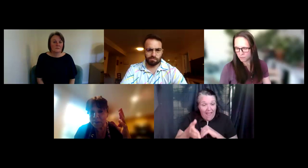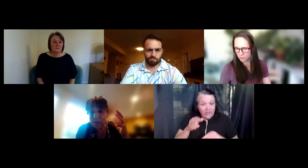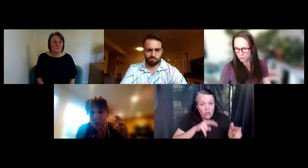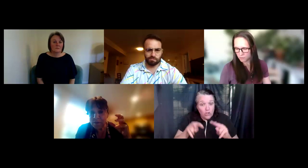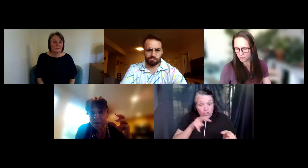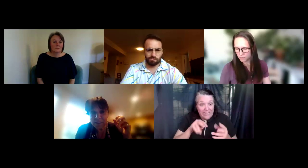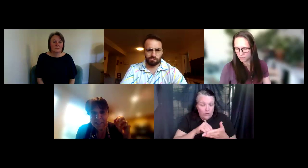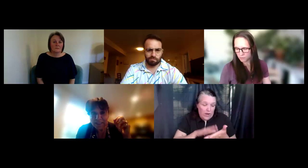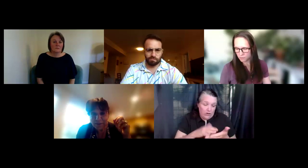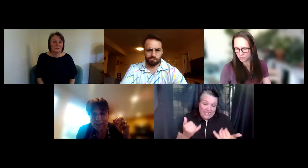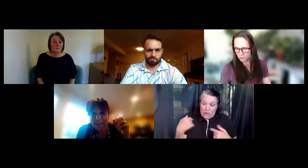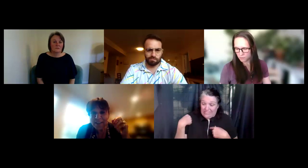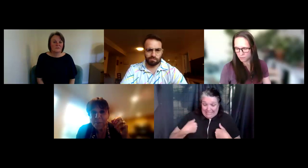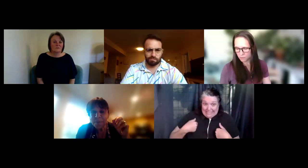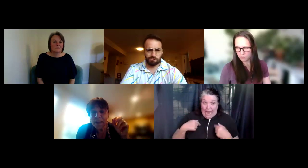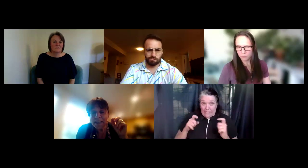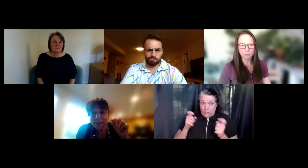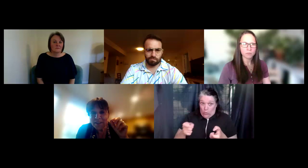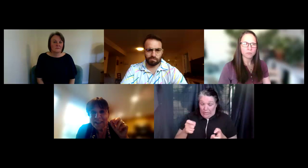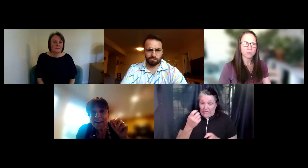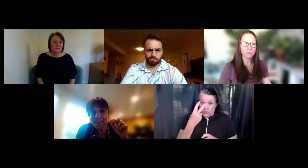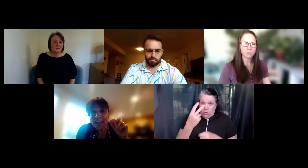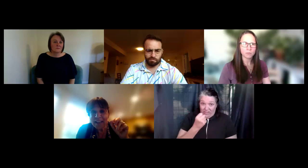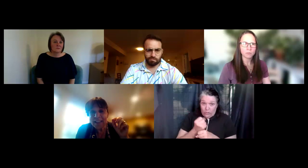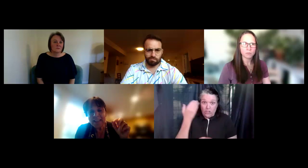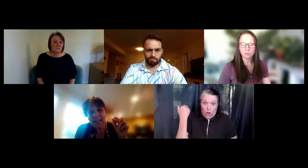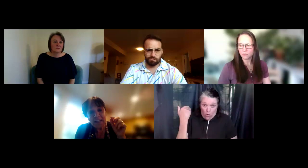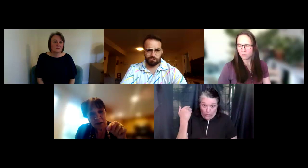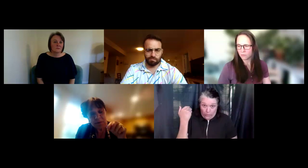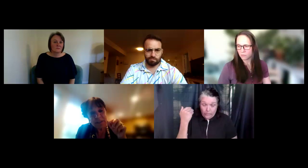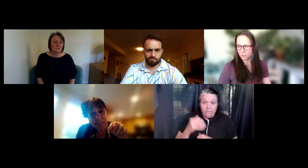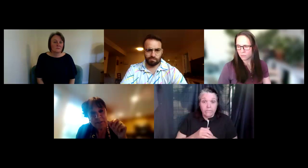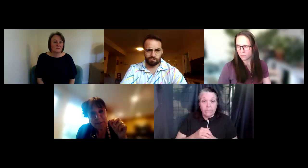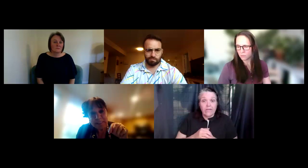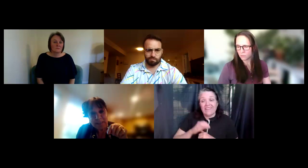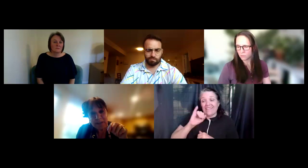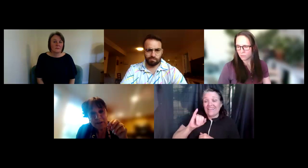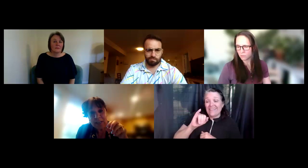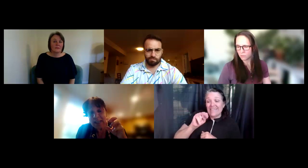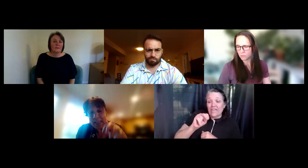it's been twelve years since I donated. It turns out that the INOVA transplant center